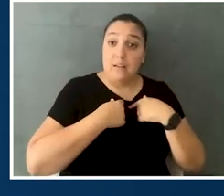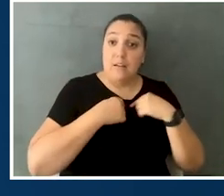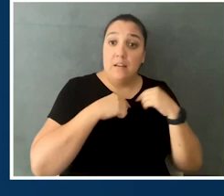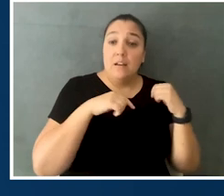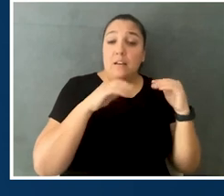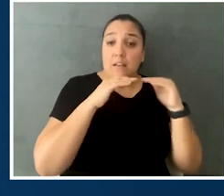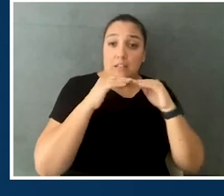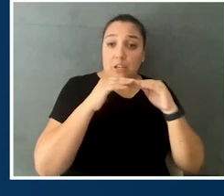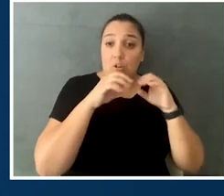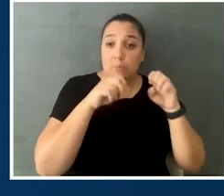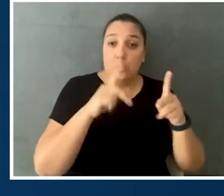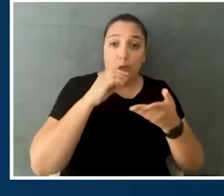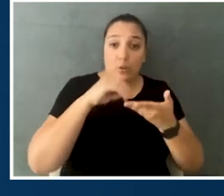which is equalopportunitiesforstudents.org,